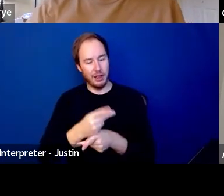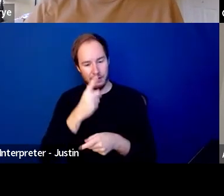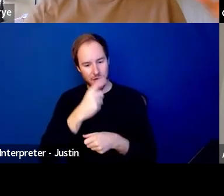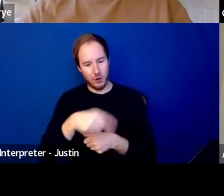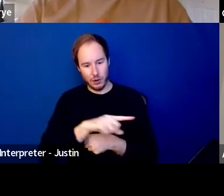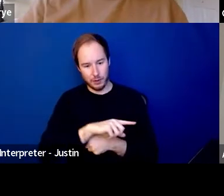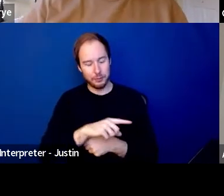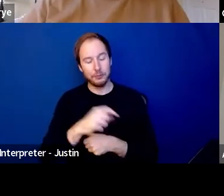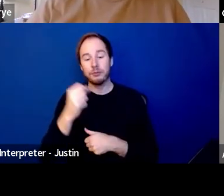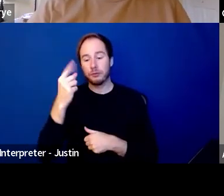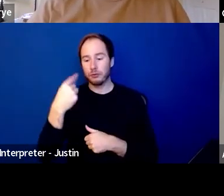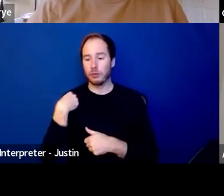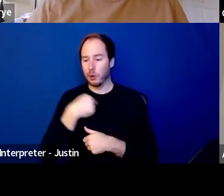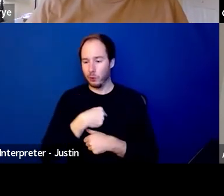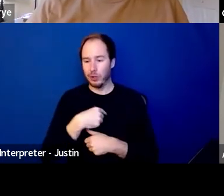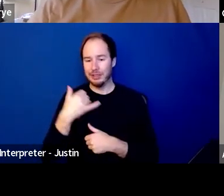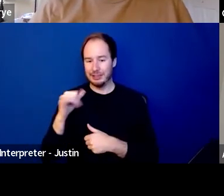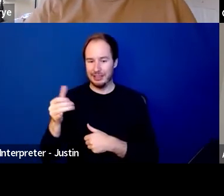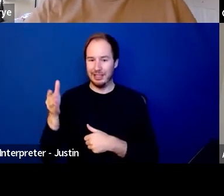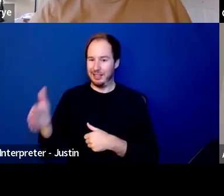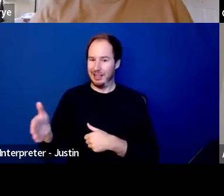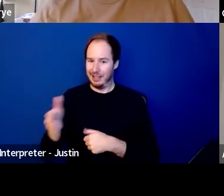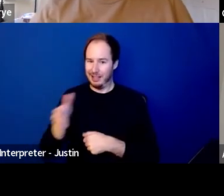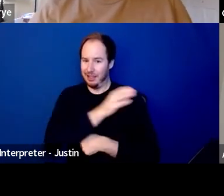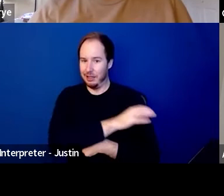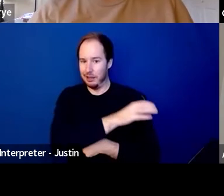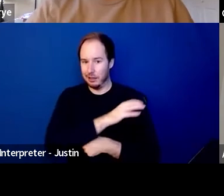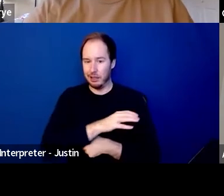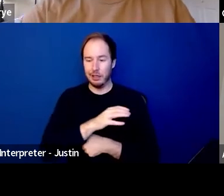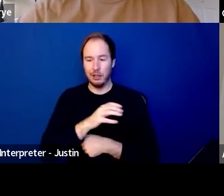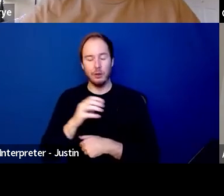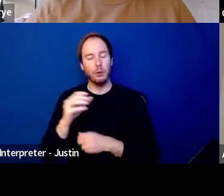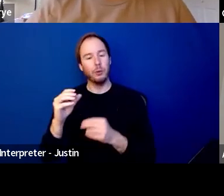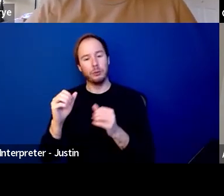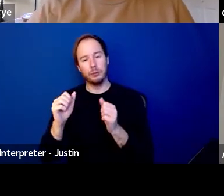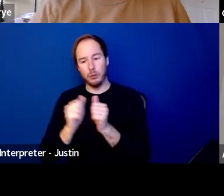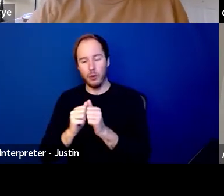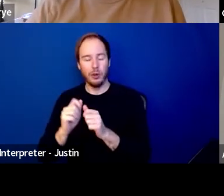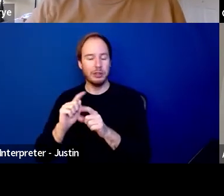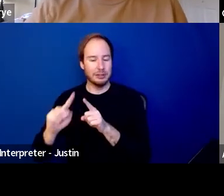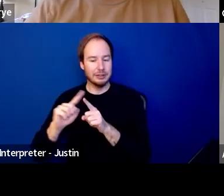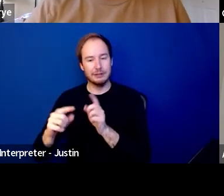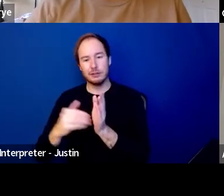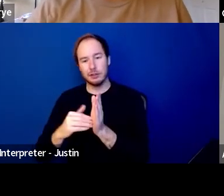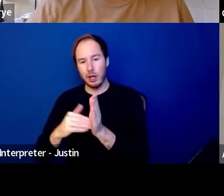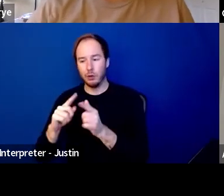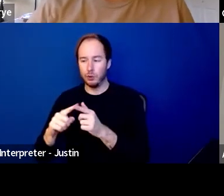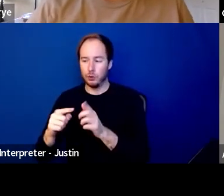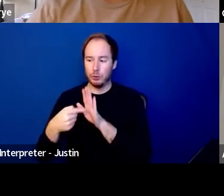But we're also sitting in those clinics with other providers modeling how care should be provided.